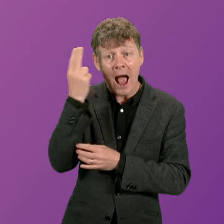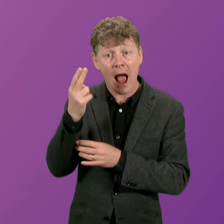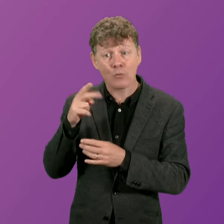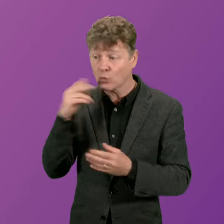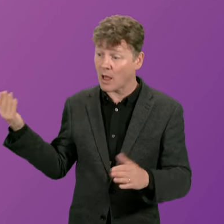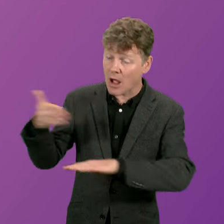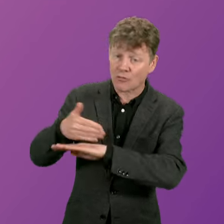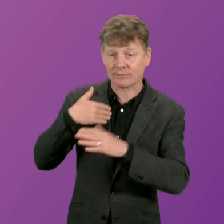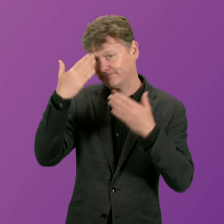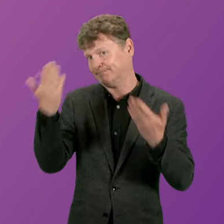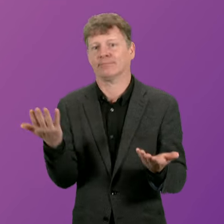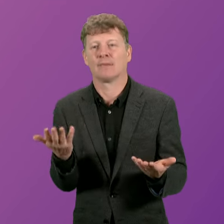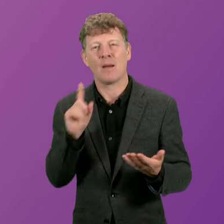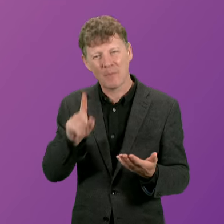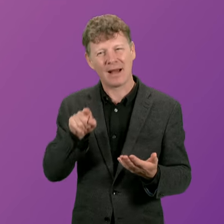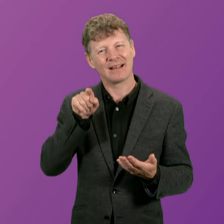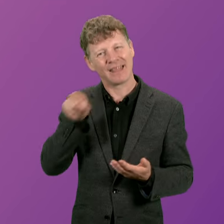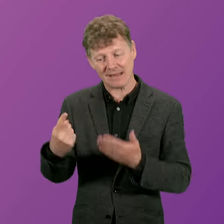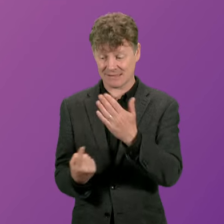but that tragic incident should be a wake-up call to the Scottish Government.